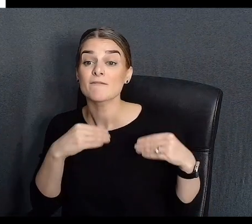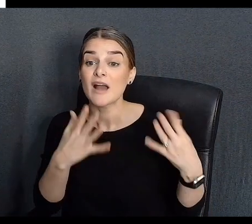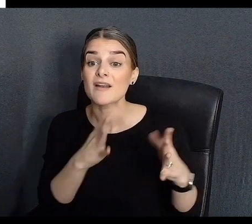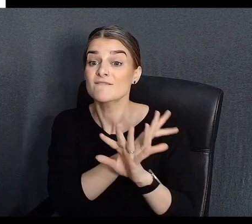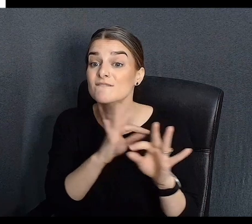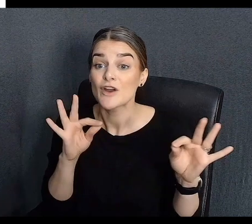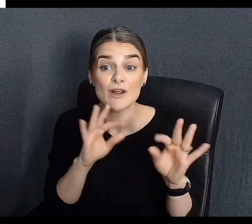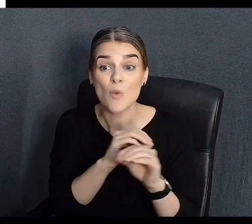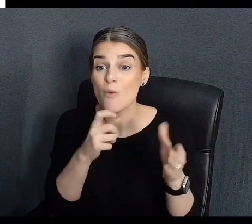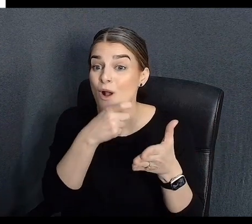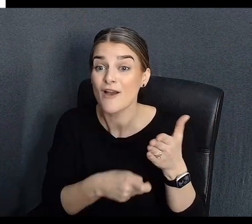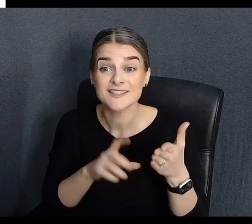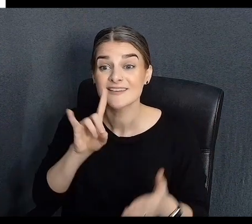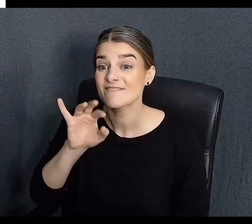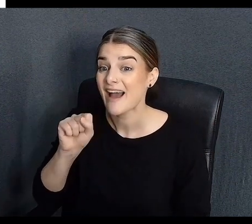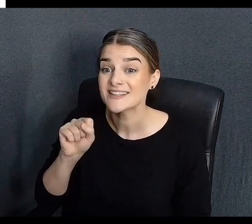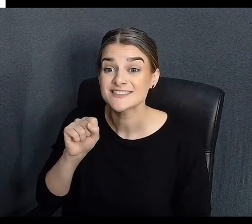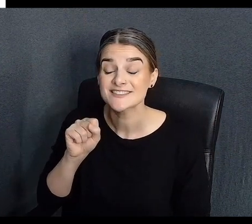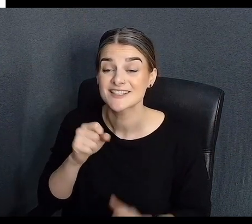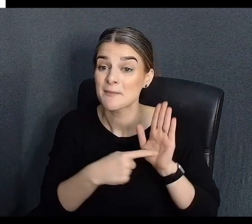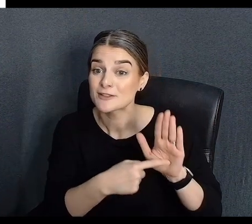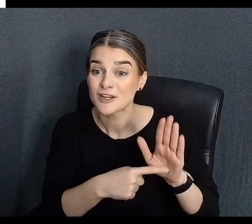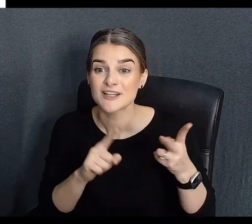We can do informal video chats as well